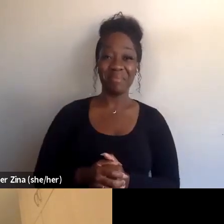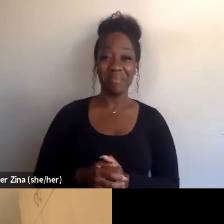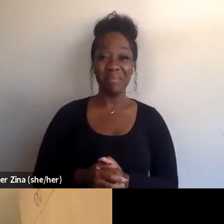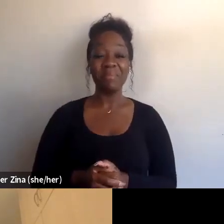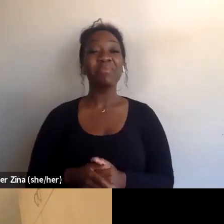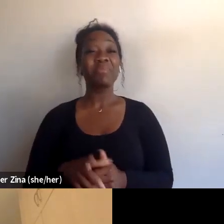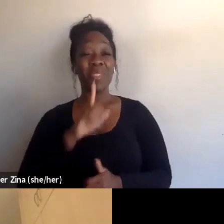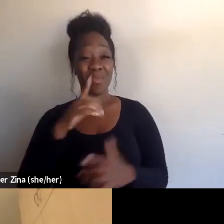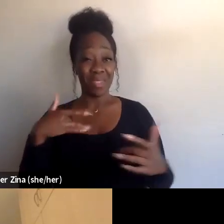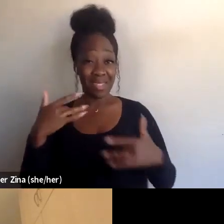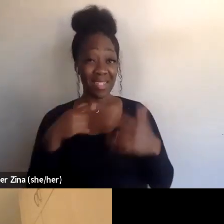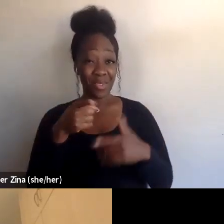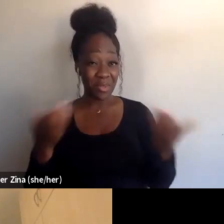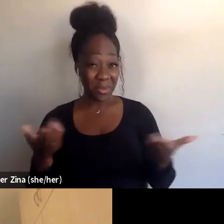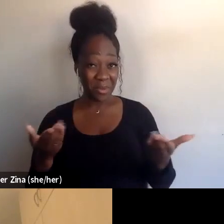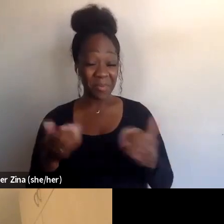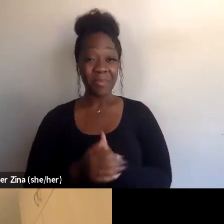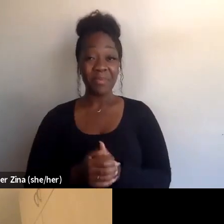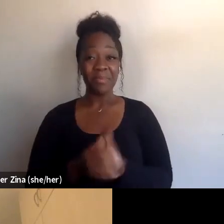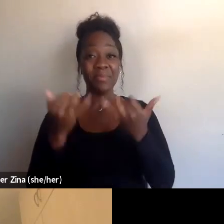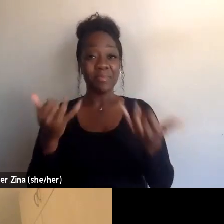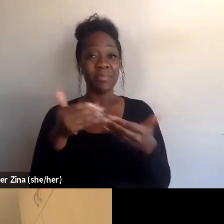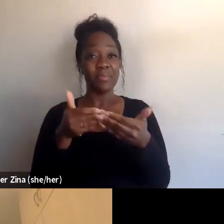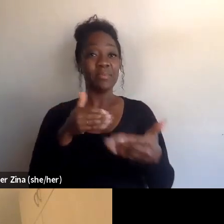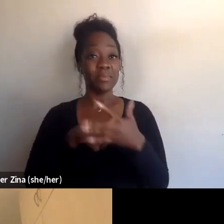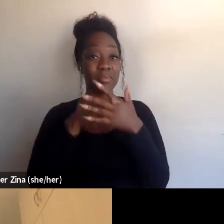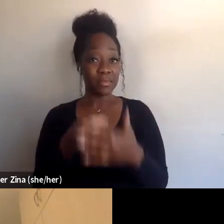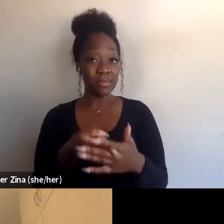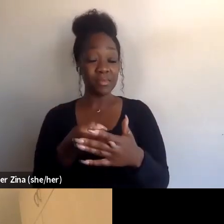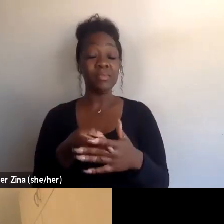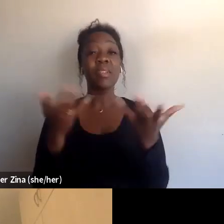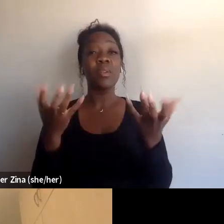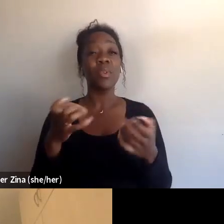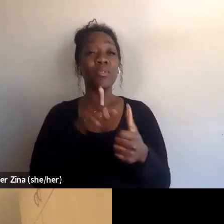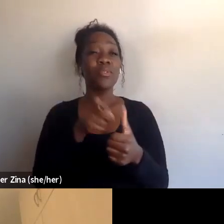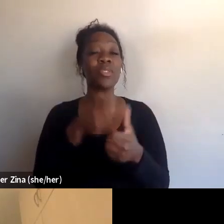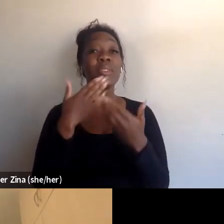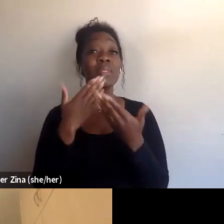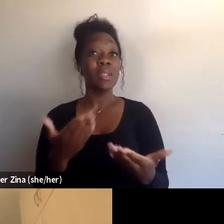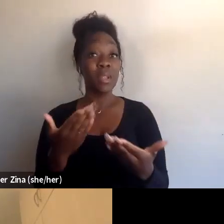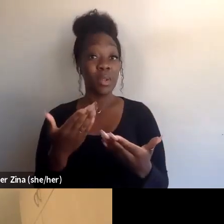Really excited to have you. Before I sort of jump in I just want to again, thank our producers.